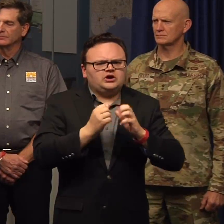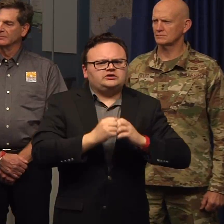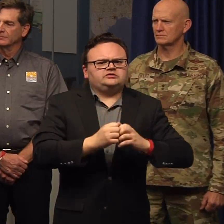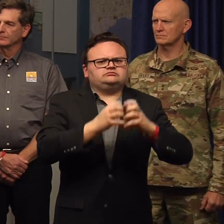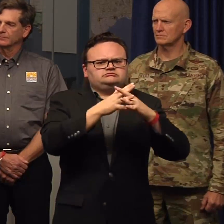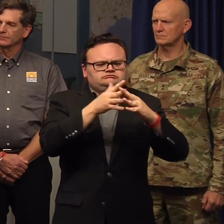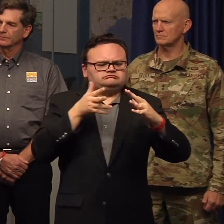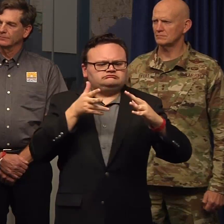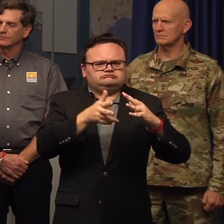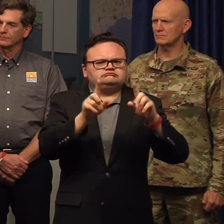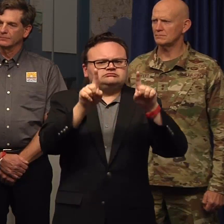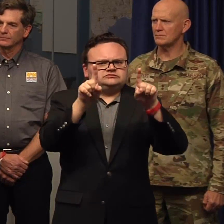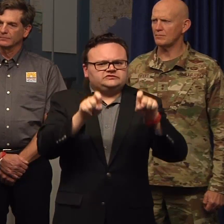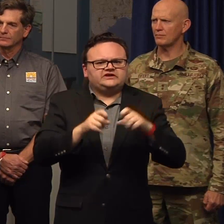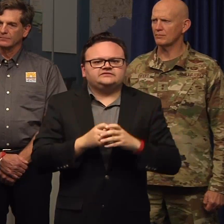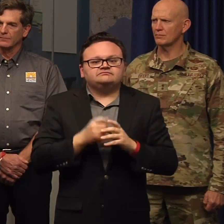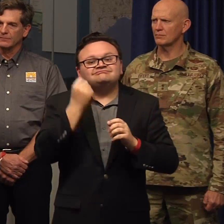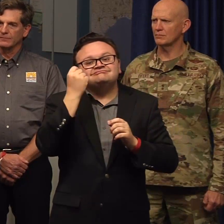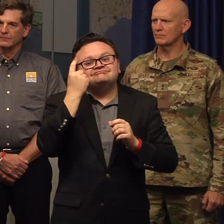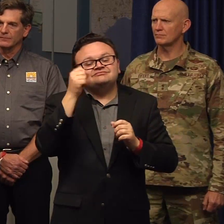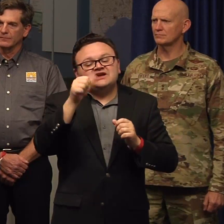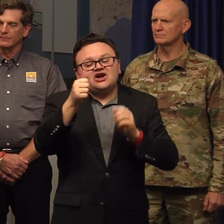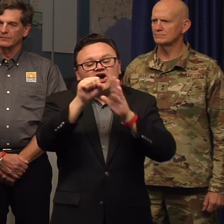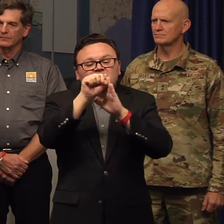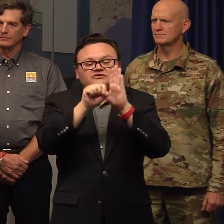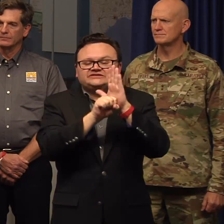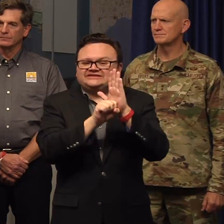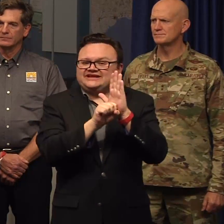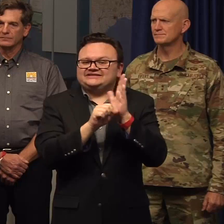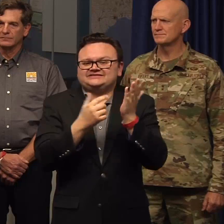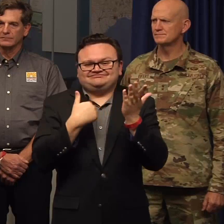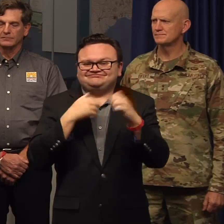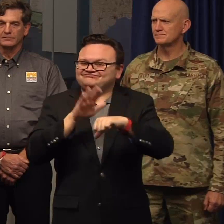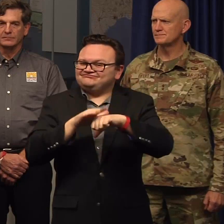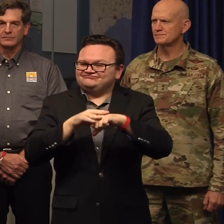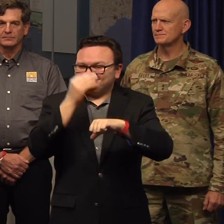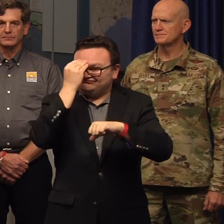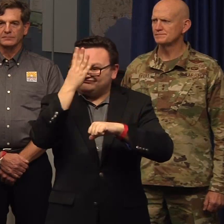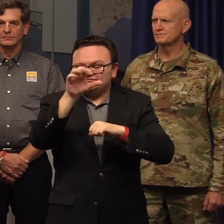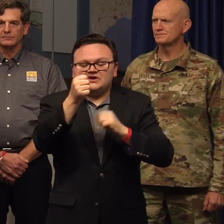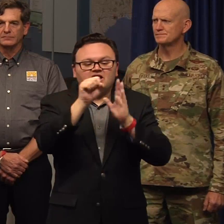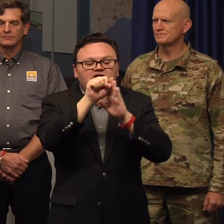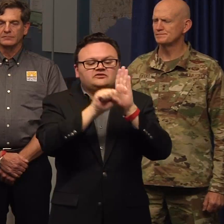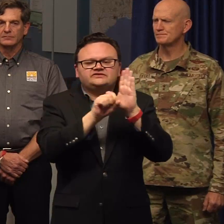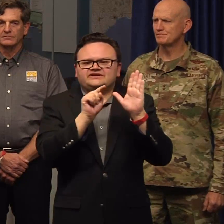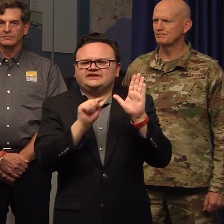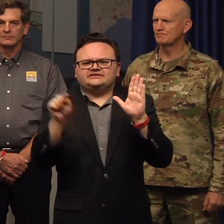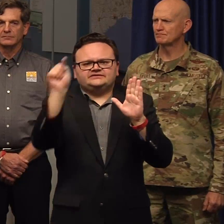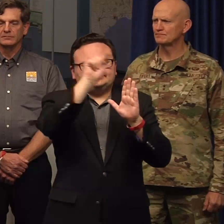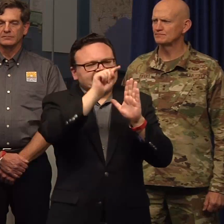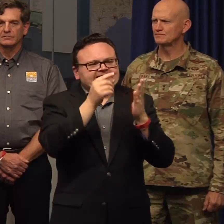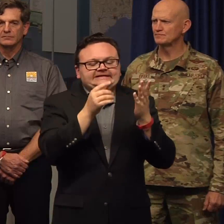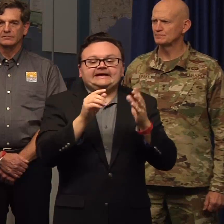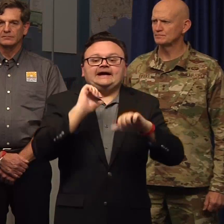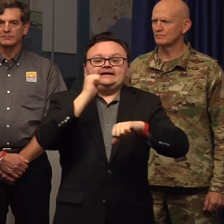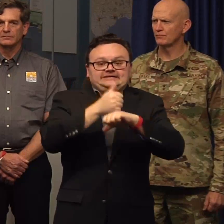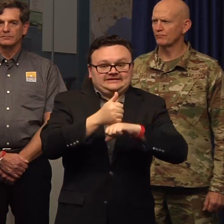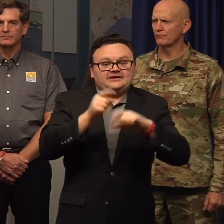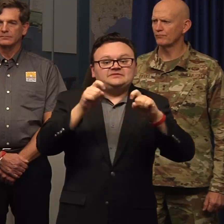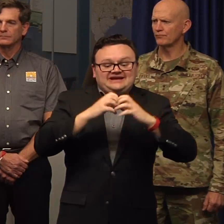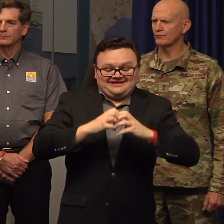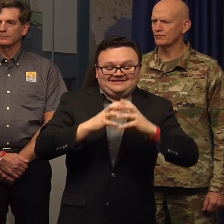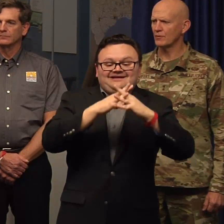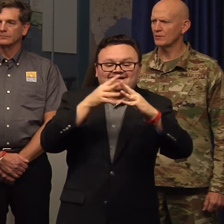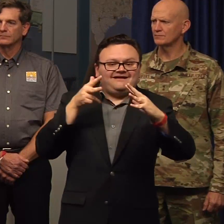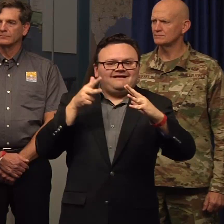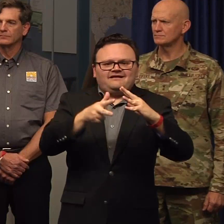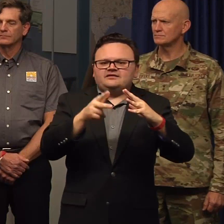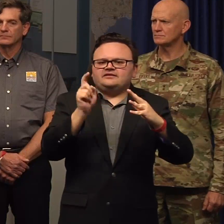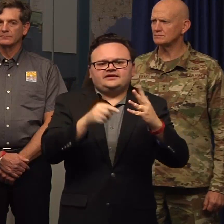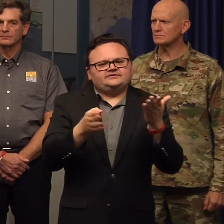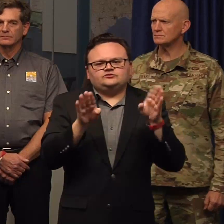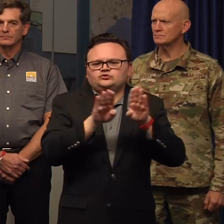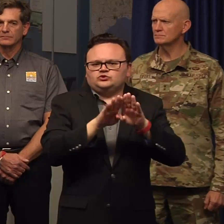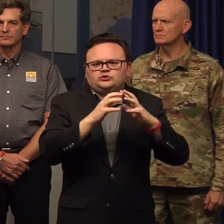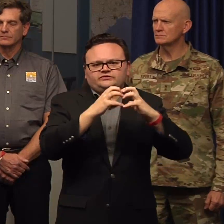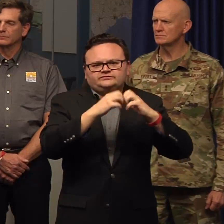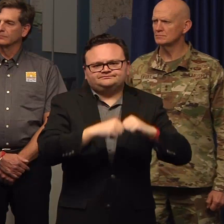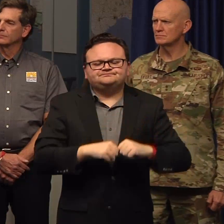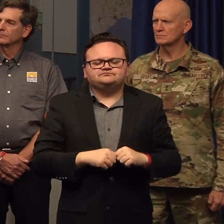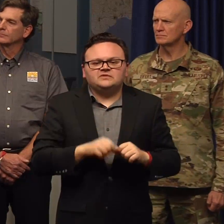WE WILL HAVE AN ANNOUNCEMENT